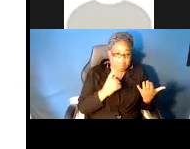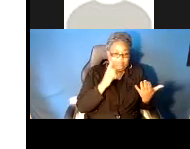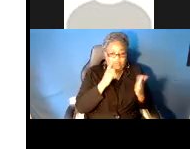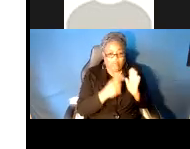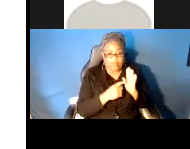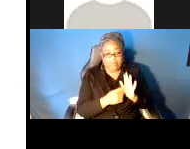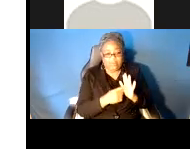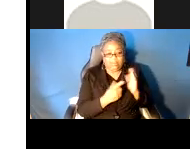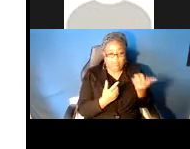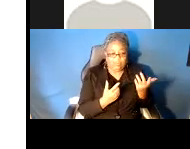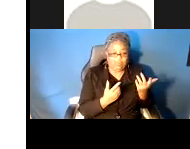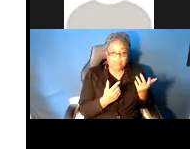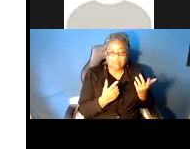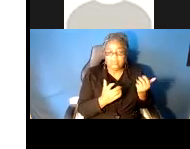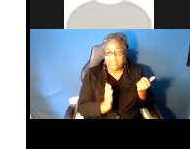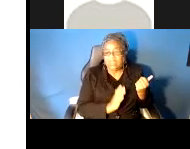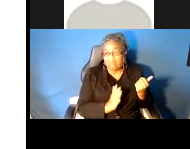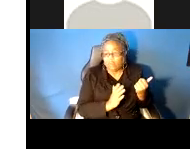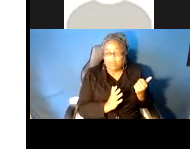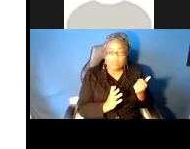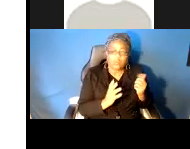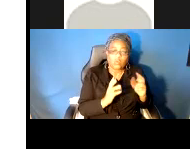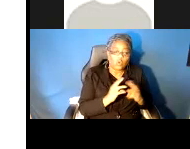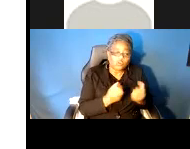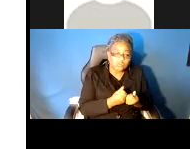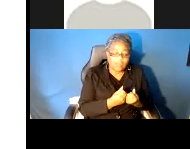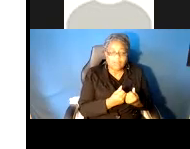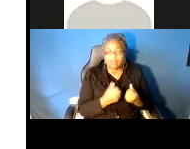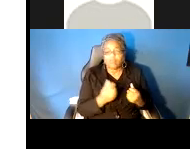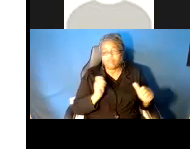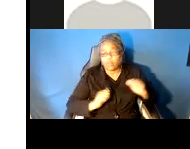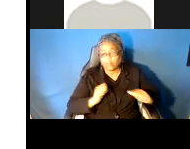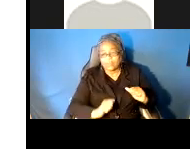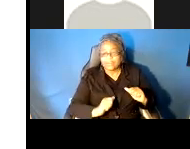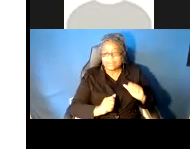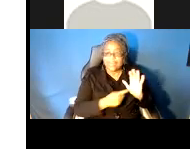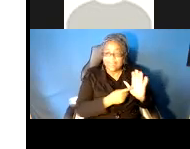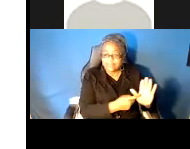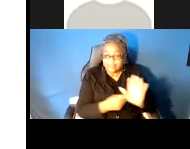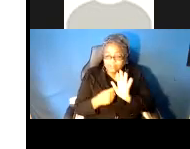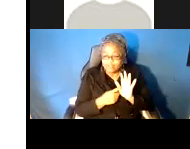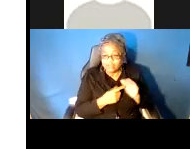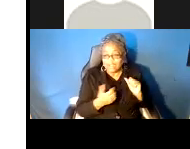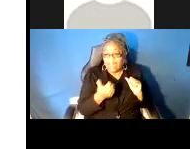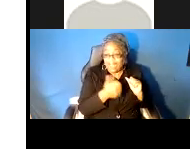workshop, public performance, or exhibition, any of which may be presented virtually.